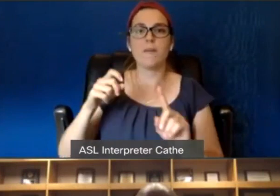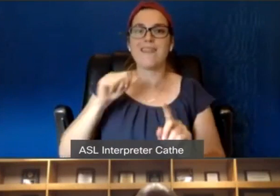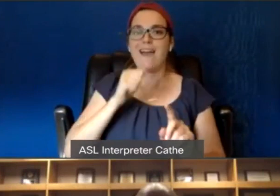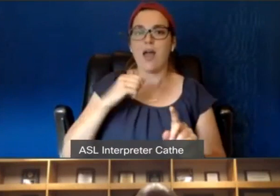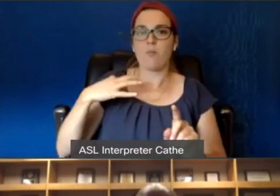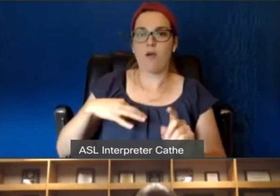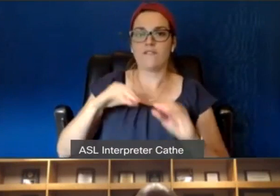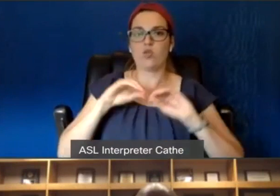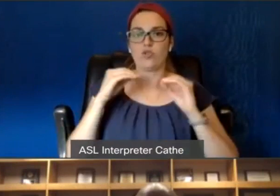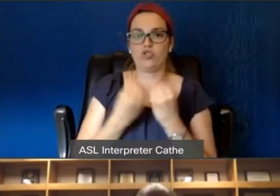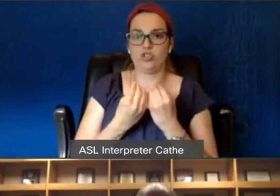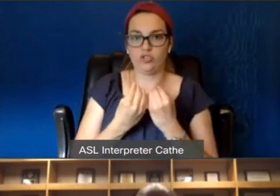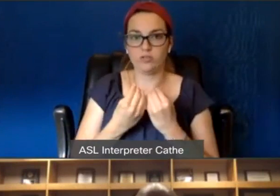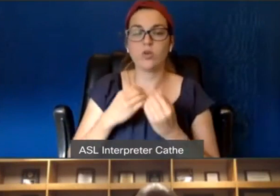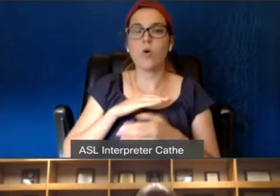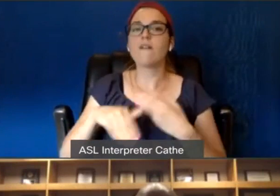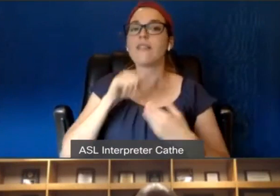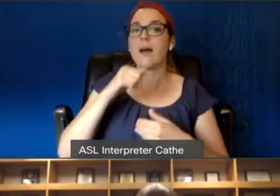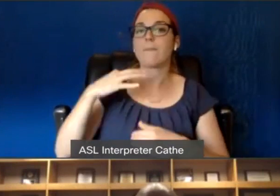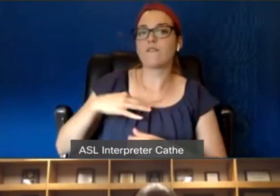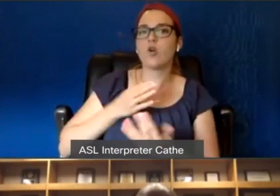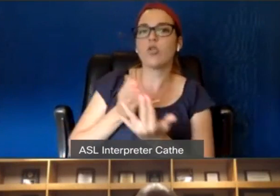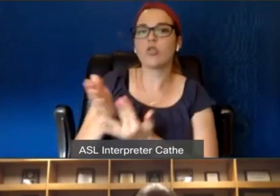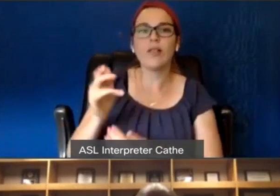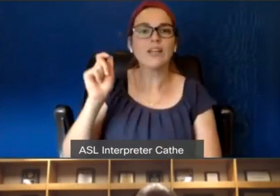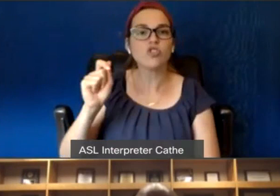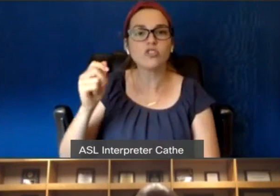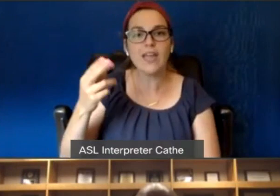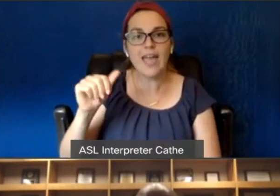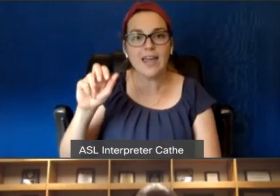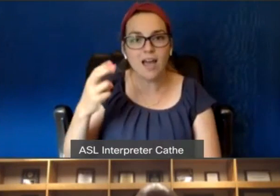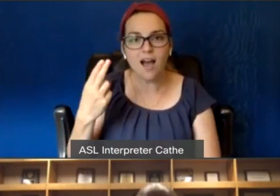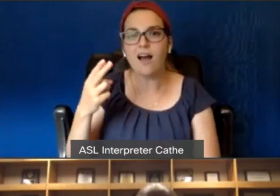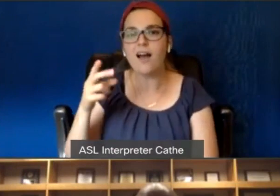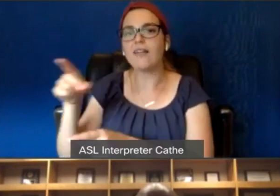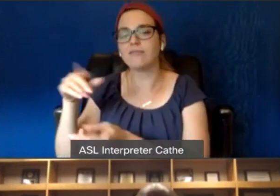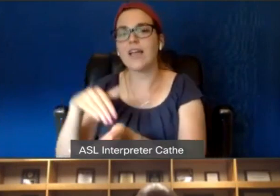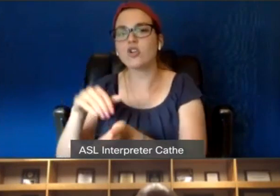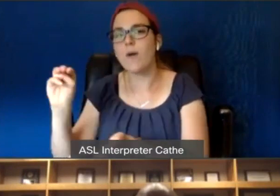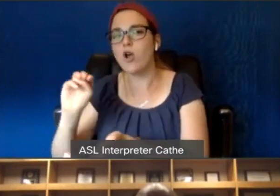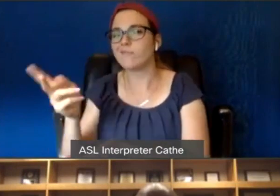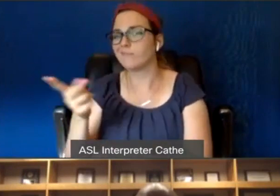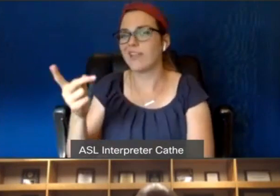go through like Judge Hannah and Doug Marlowe said, it all comes through grants, grant writers,